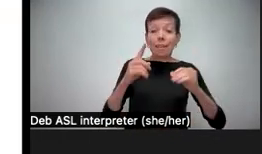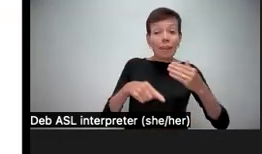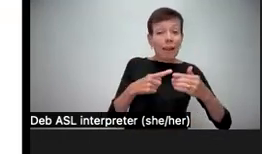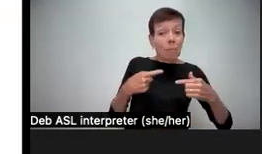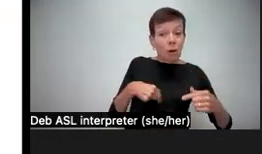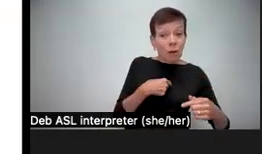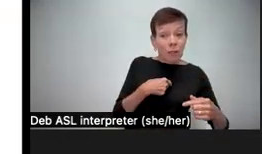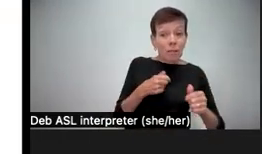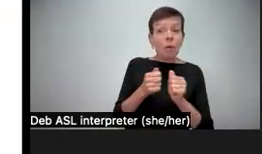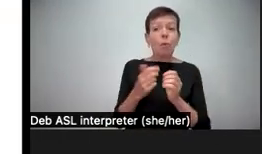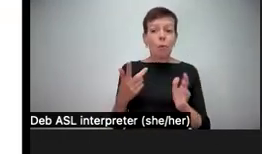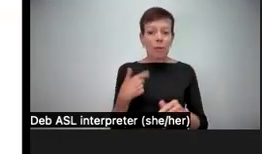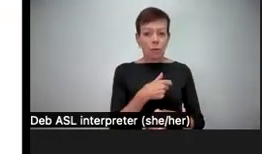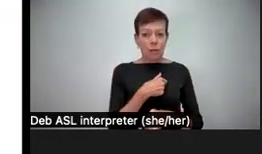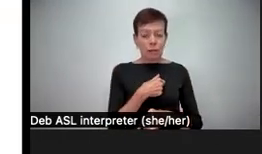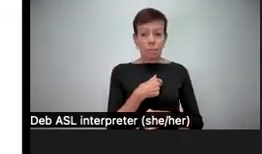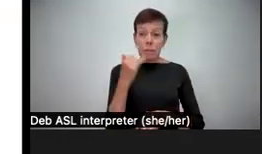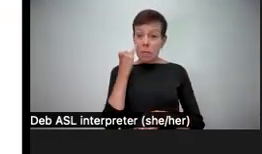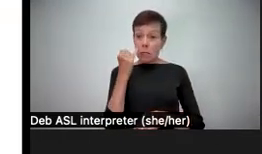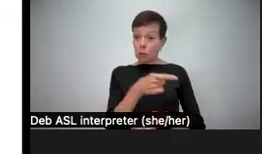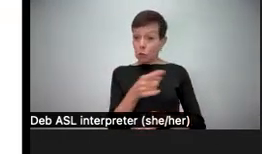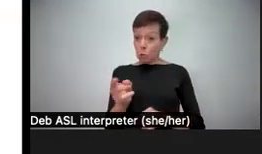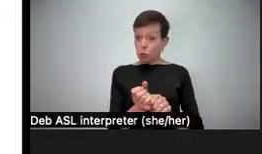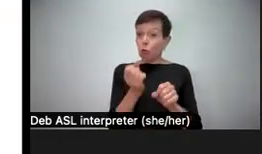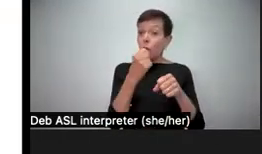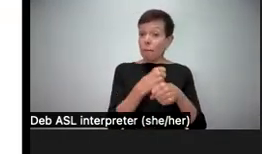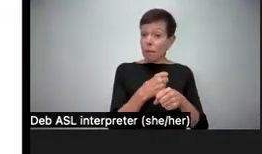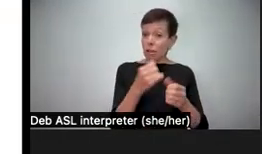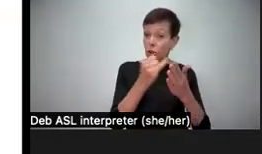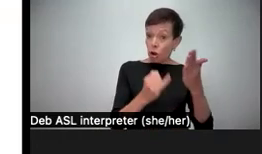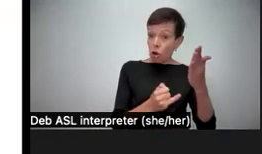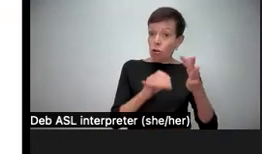creating work about a specific community that you're not a part of, that community needs to